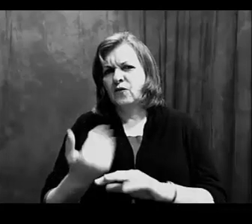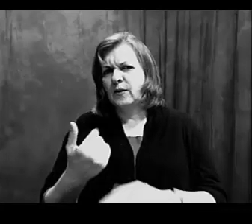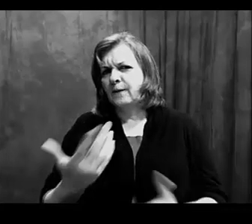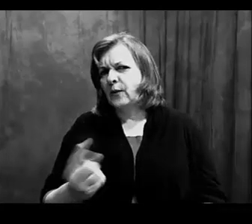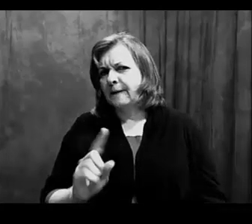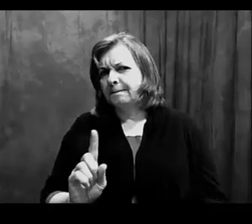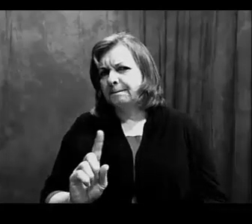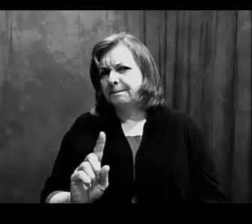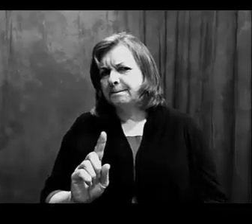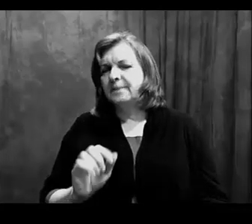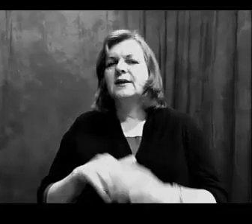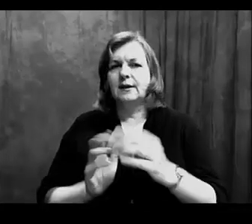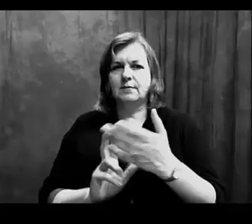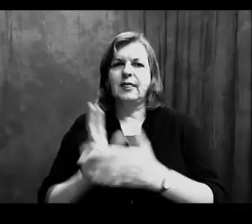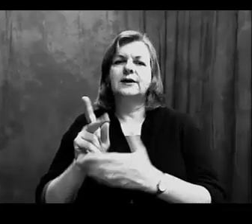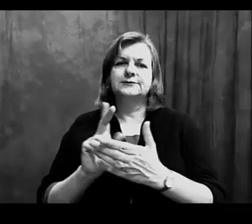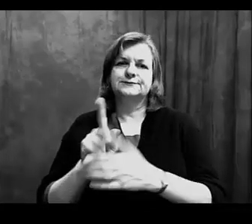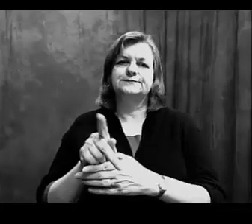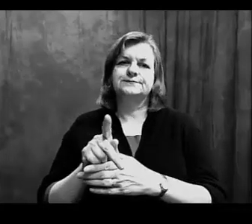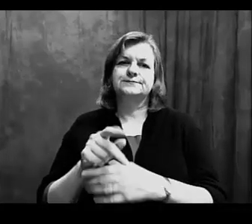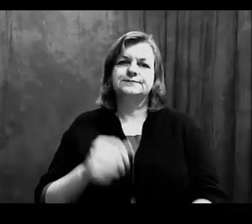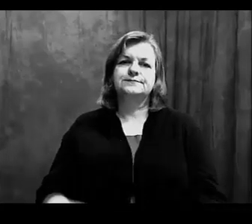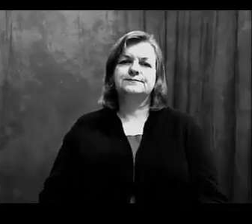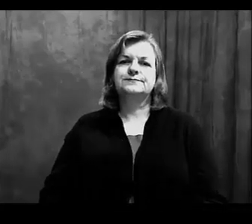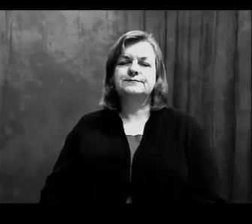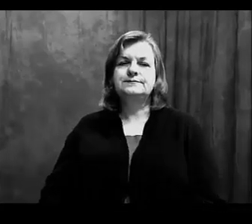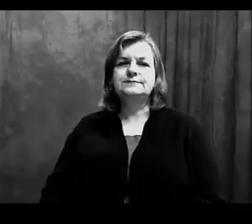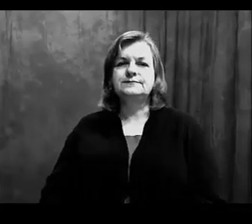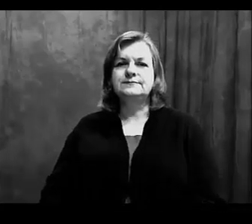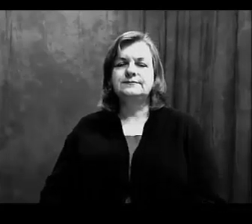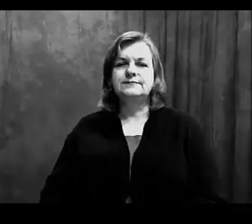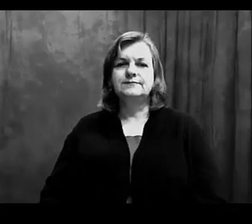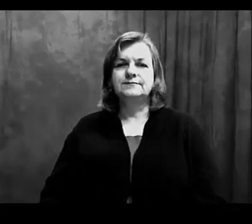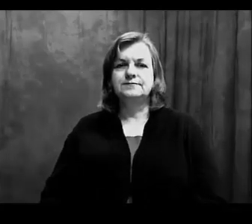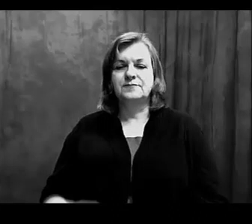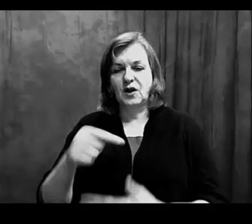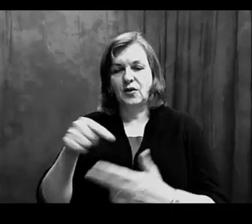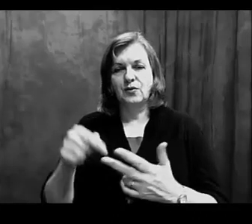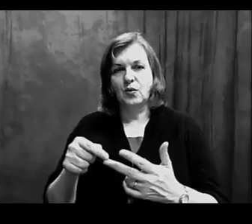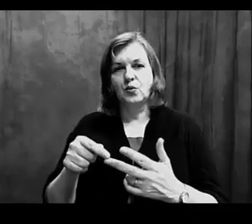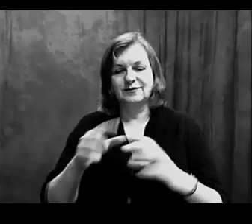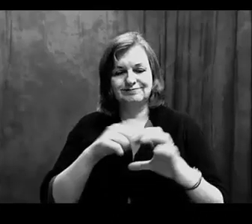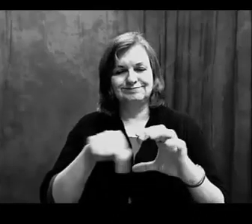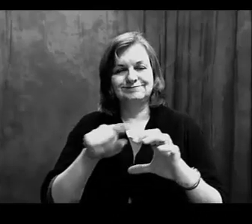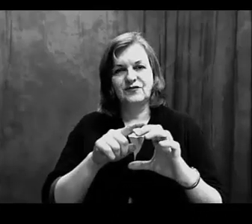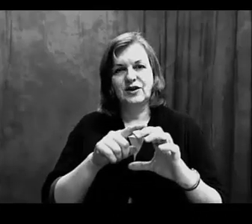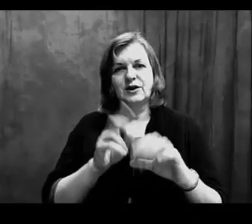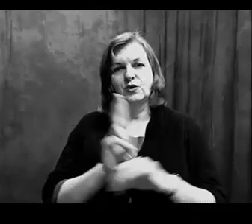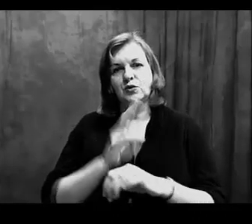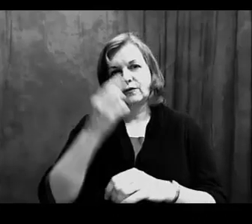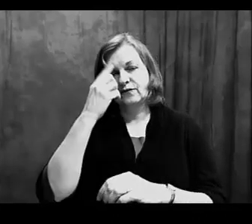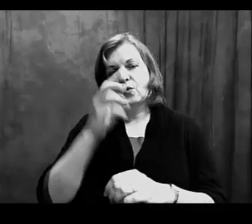where did I tell you those were found?? those are in plants